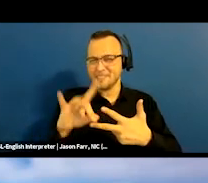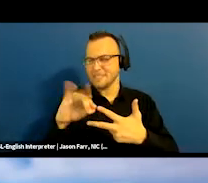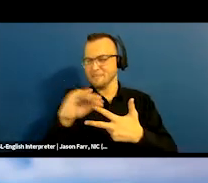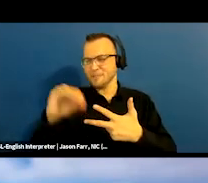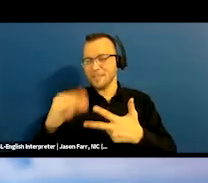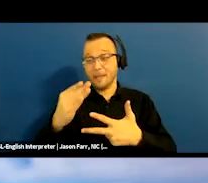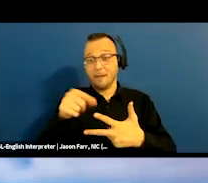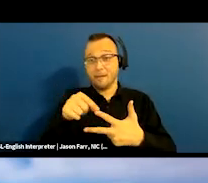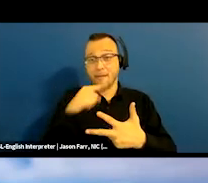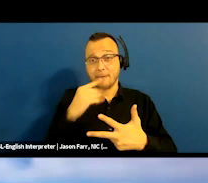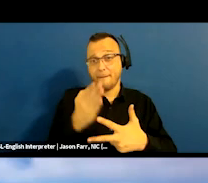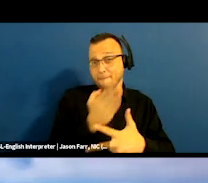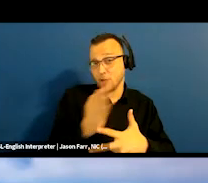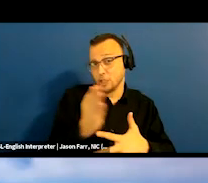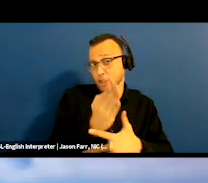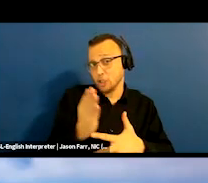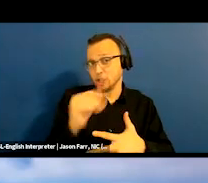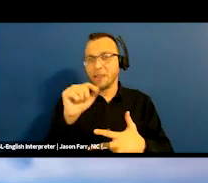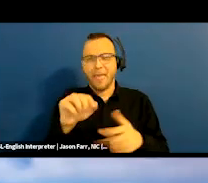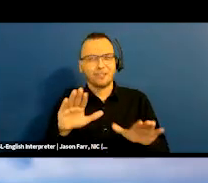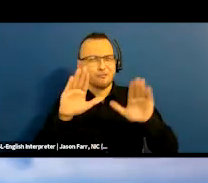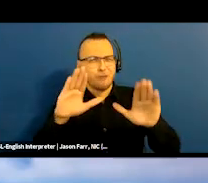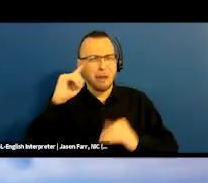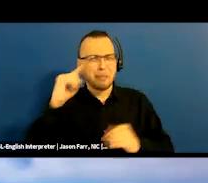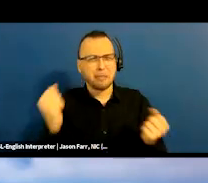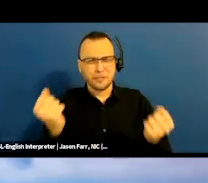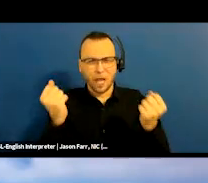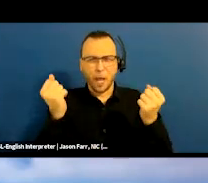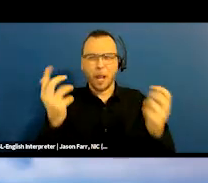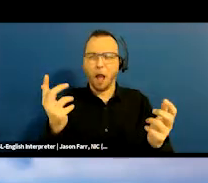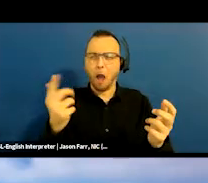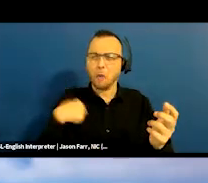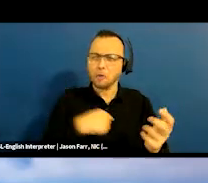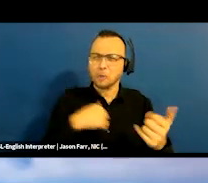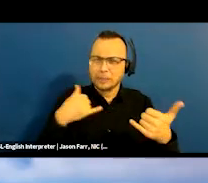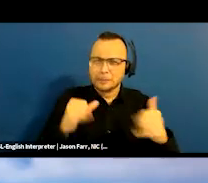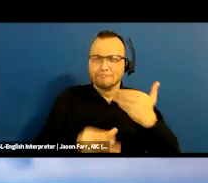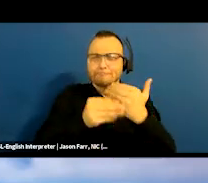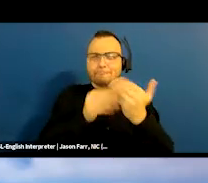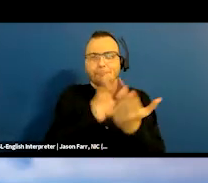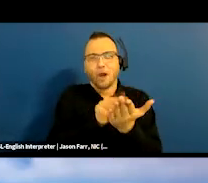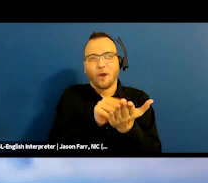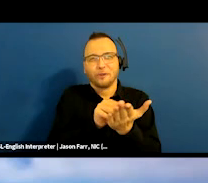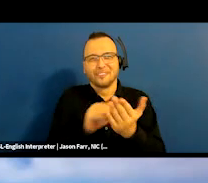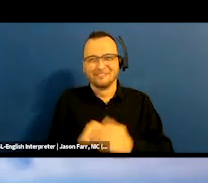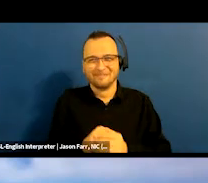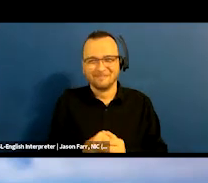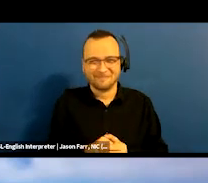So with this, oh, did I stop the share? I think it was, well, it disappeared from me, sorry.